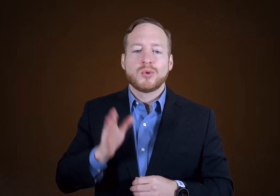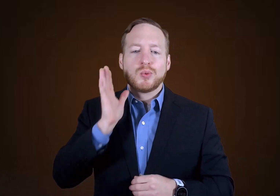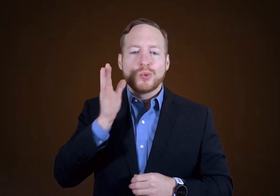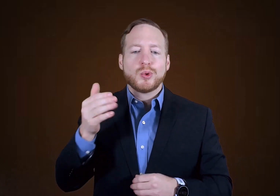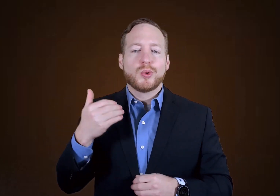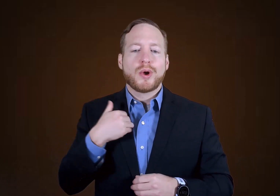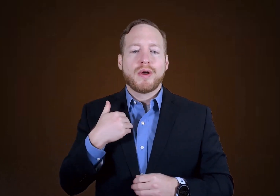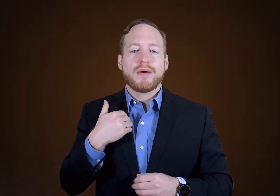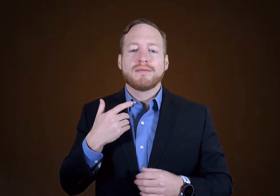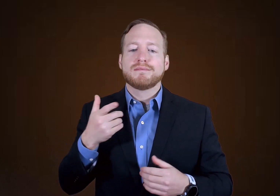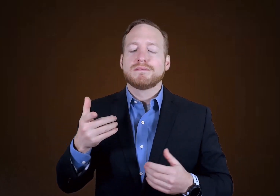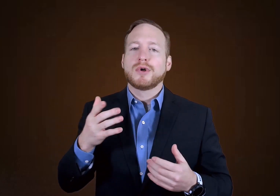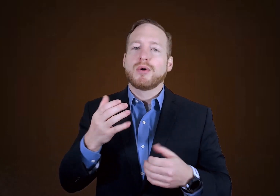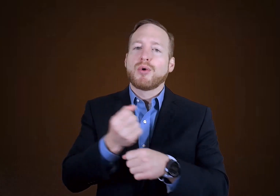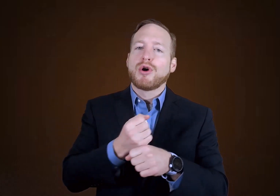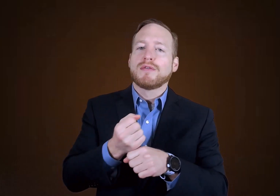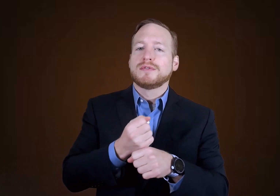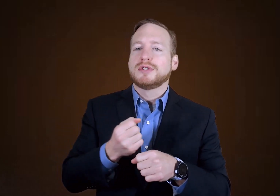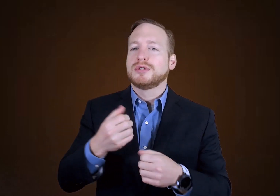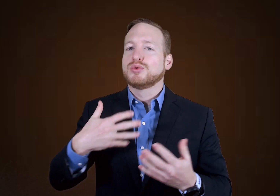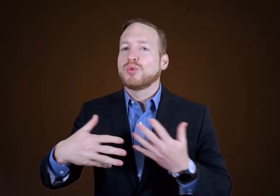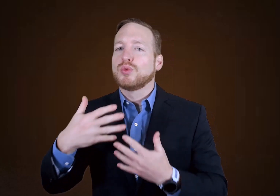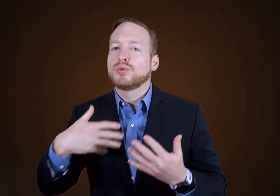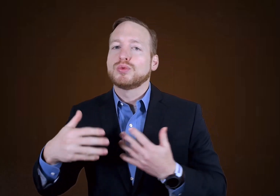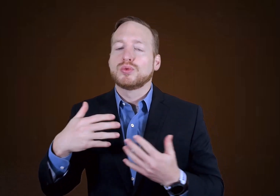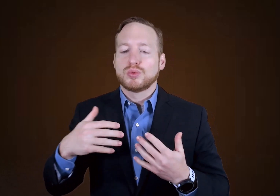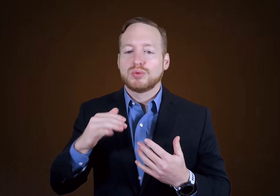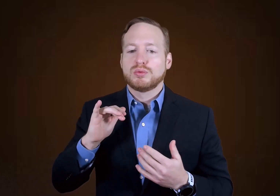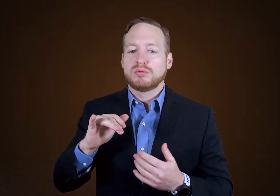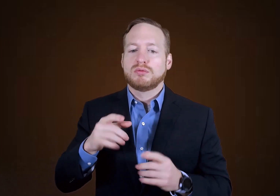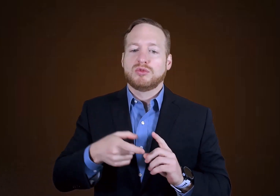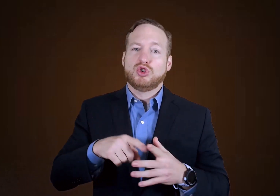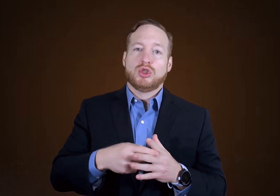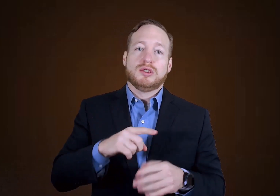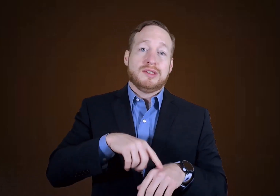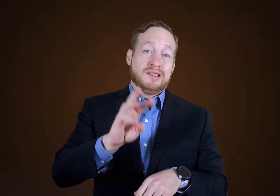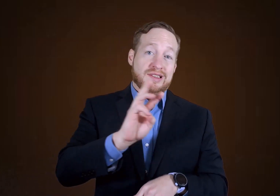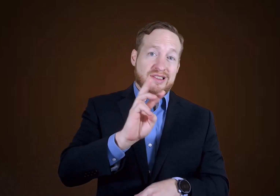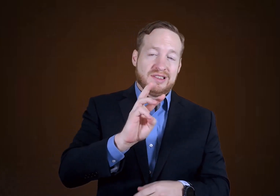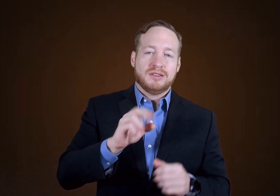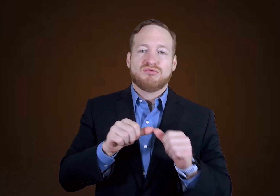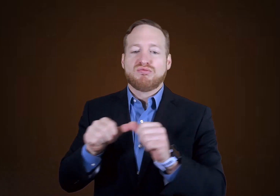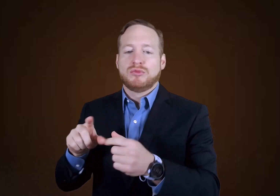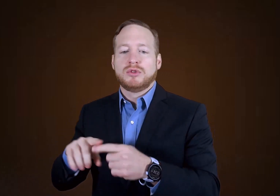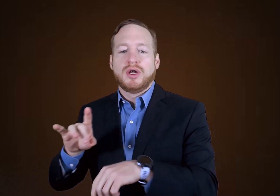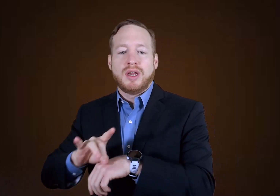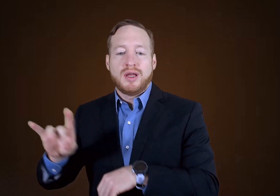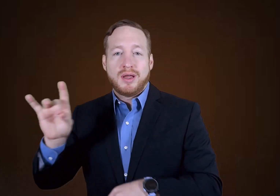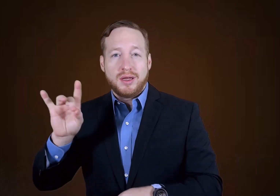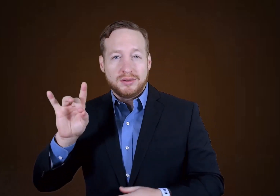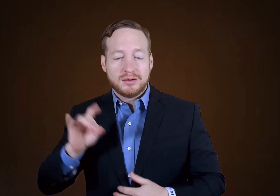we hope all of you will join you'll have this will be our coffee hour from six to eight